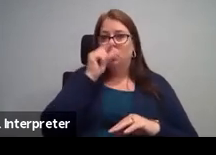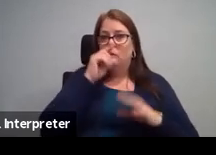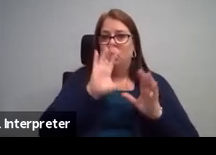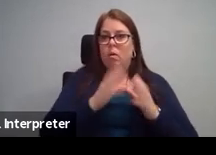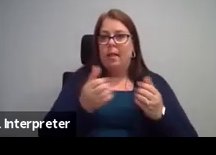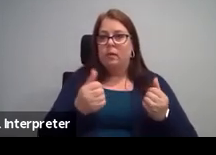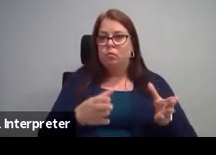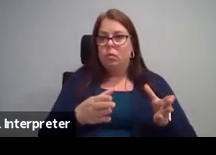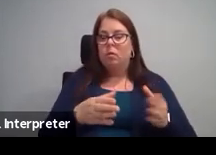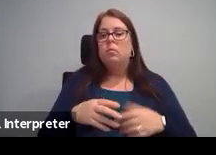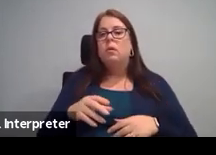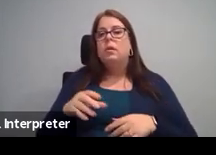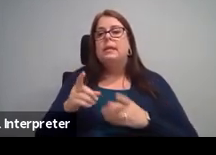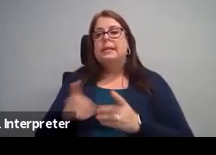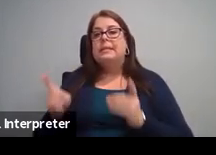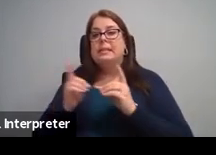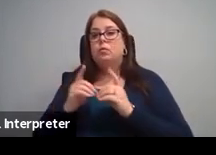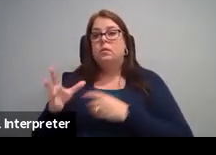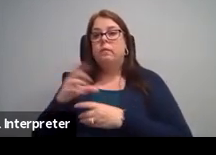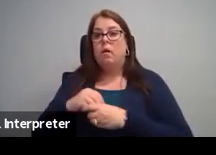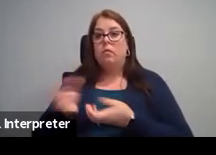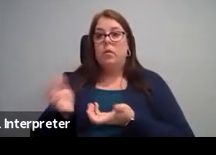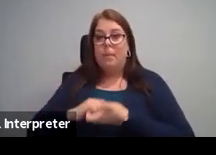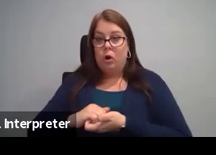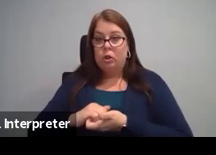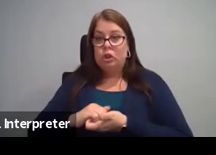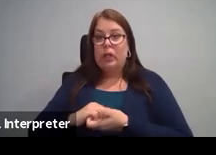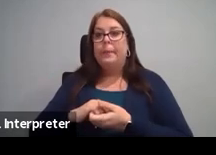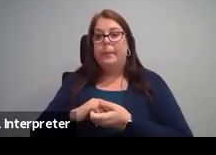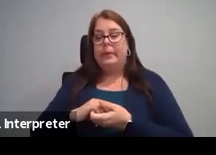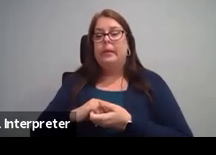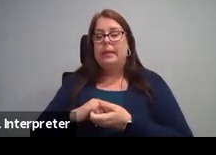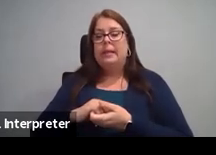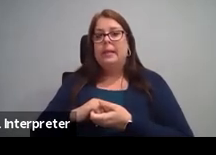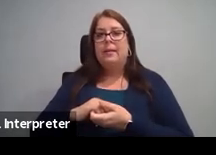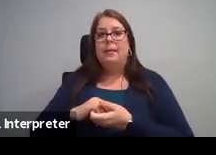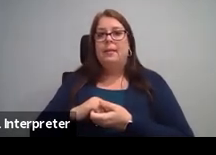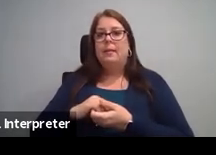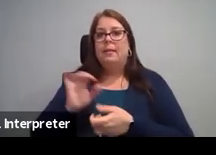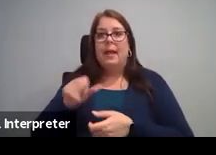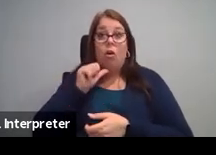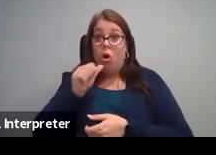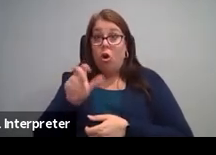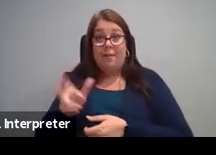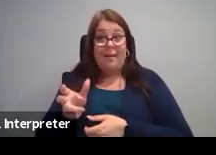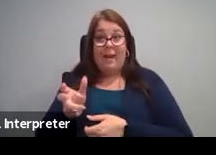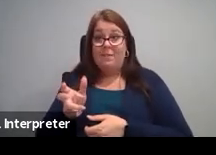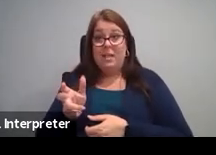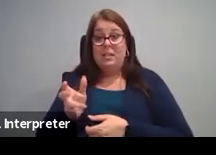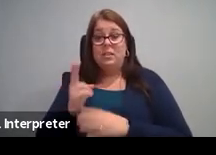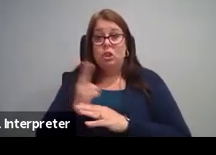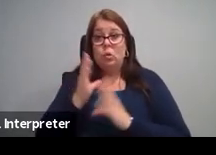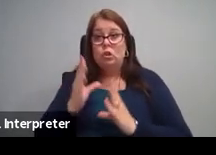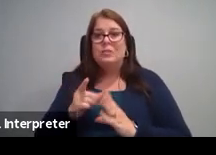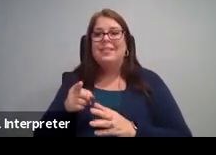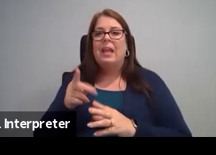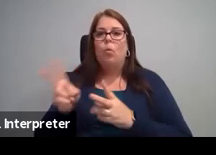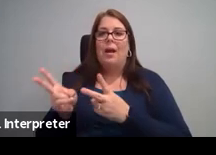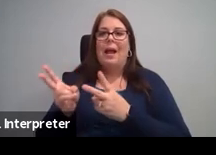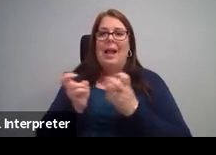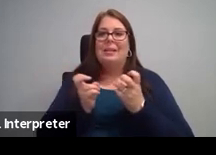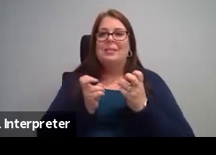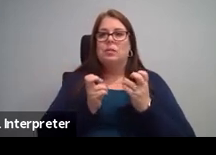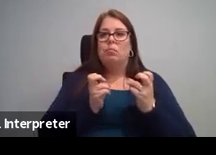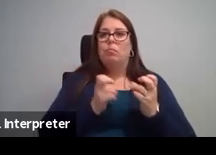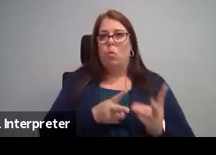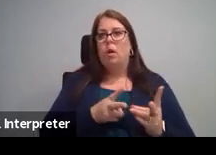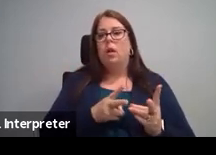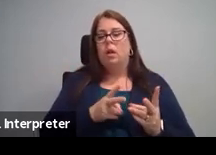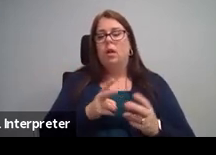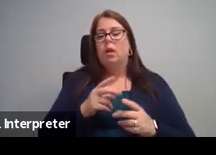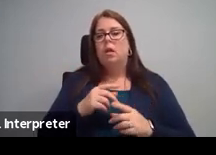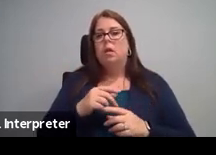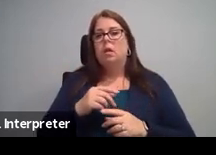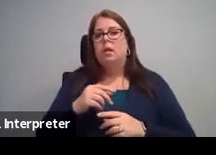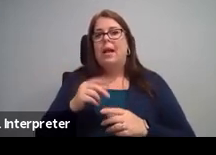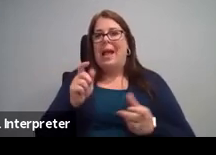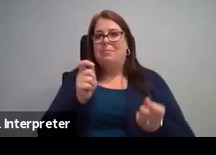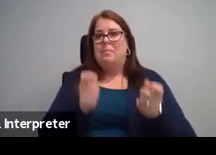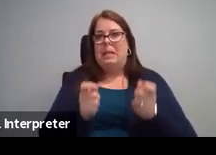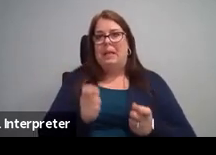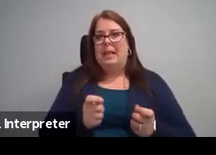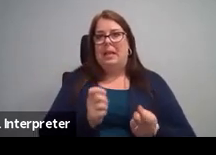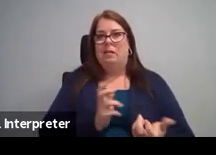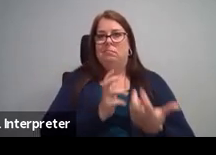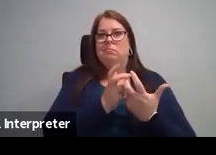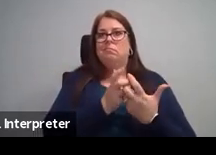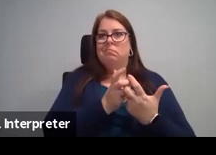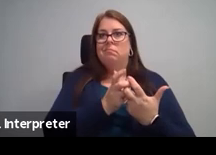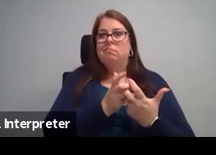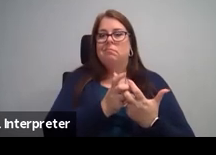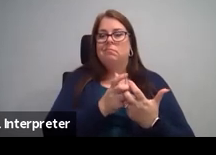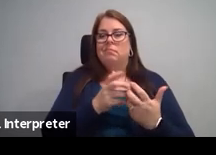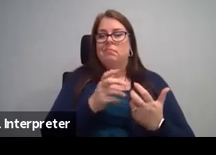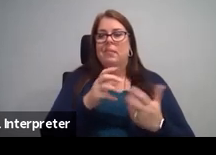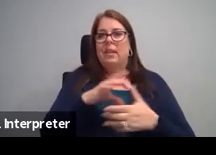Cathy Reznicek: Are part of the partnership, then that are not canvas users were exporting the content out as a common course Clark cartridge and they're having them to manipulate the content to map match their own learning management system.